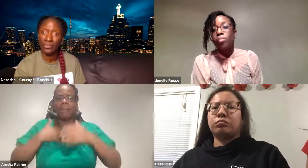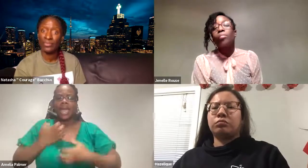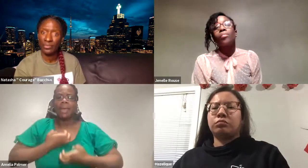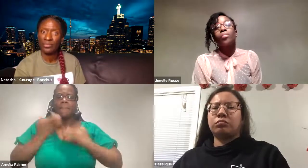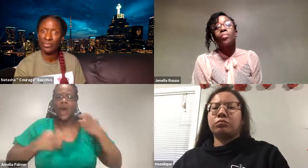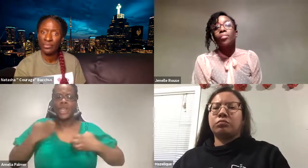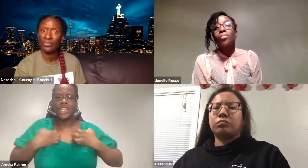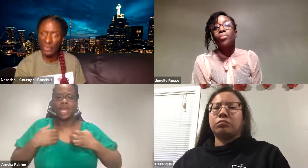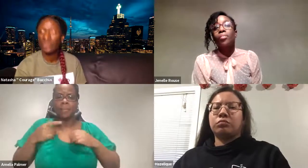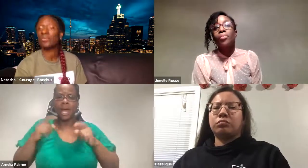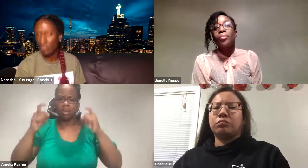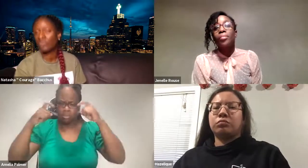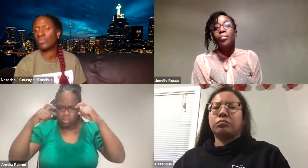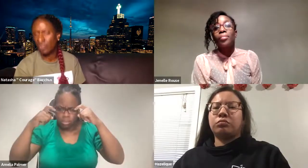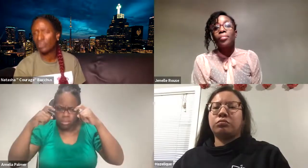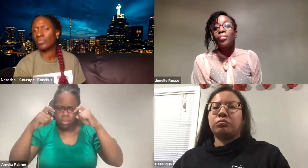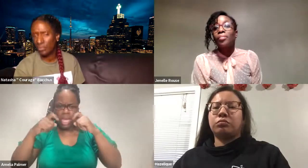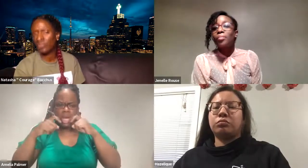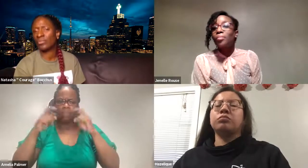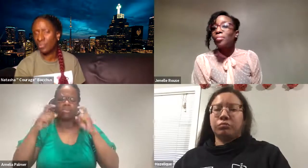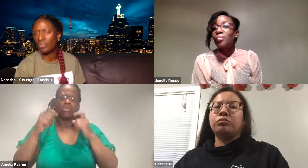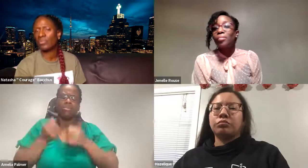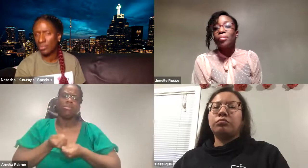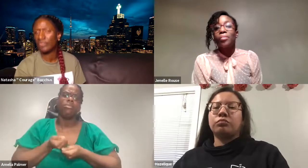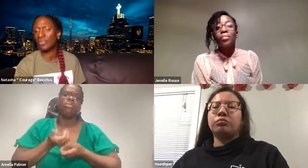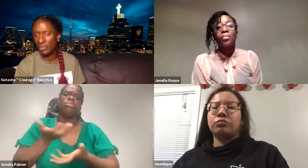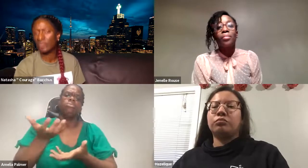but what they do is they look at my emotions, they look at what's reflected on my face,